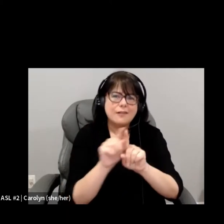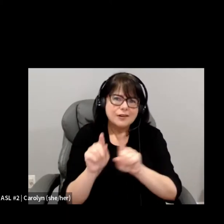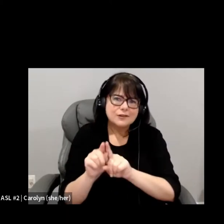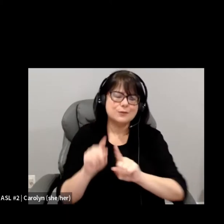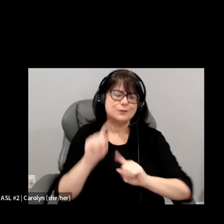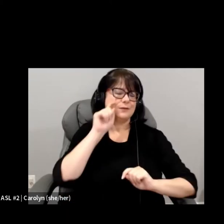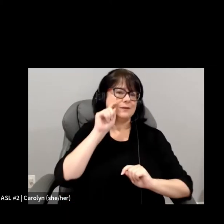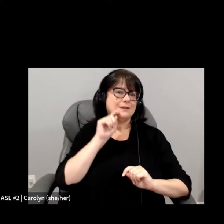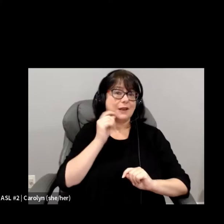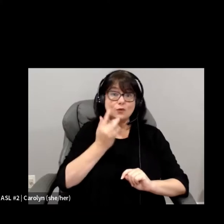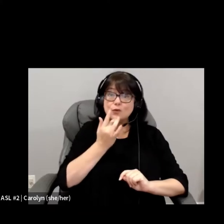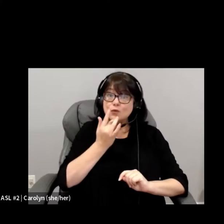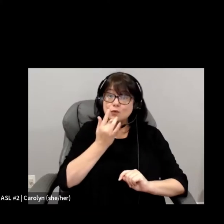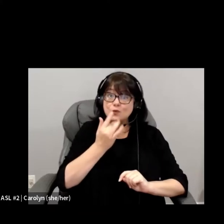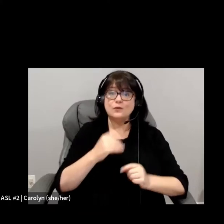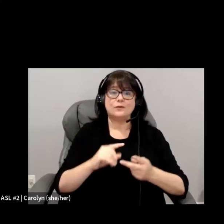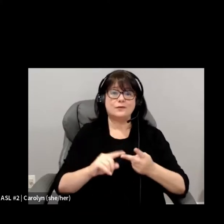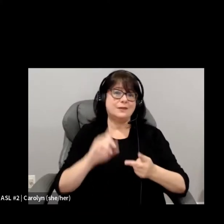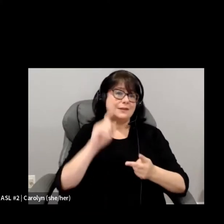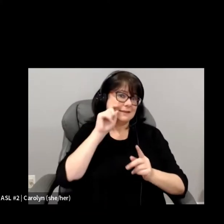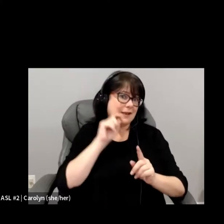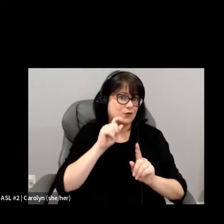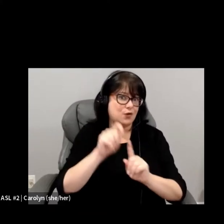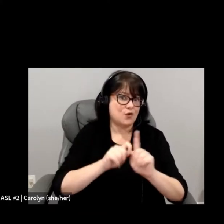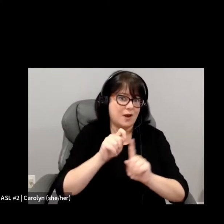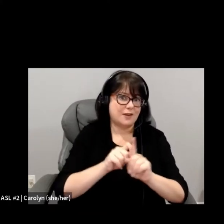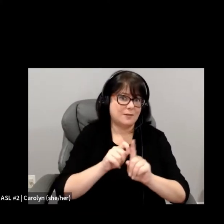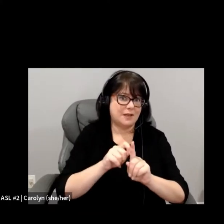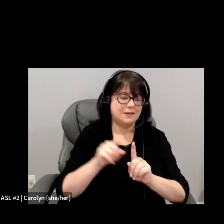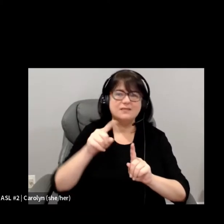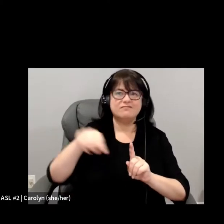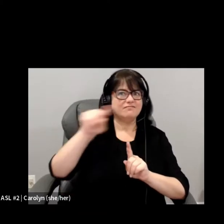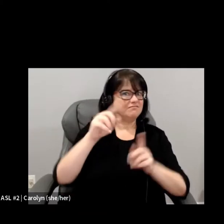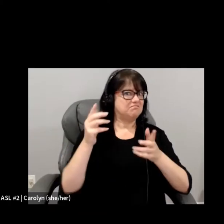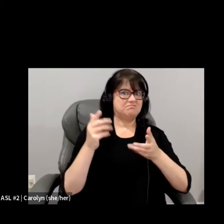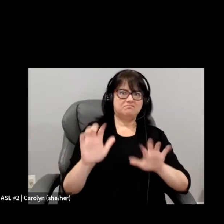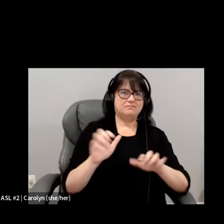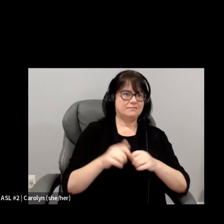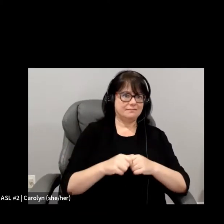INDEED, ONE NEWSPAPER HEADLINE OF THE TIME DOCUMENTED THE LABOUR MINISTER.